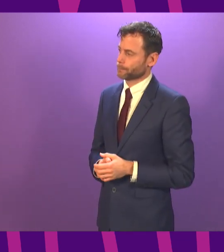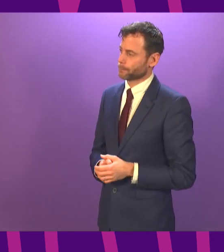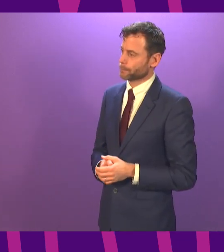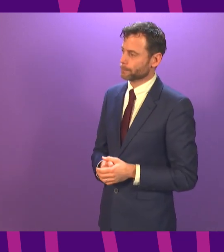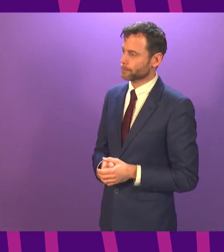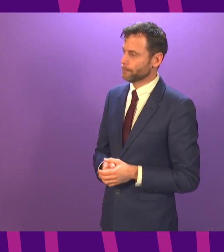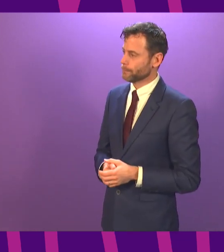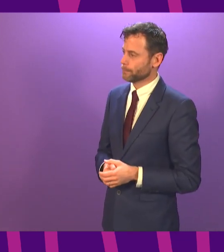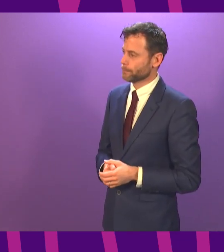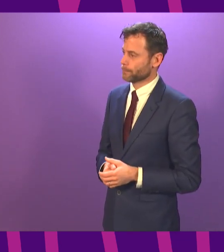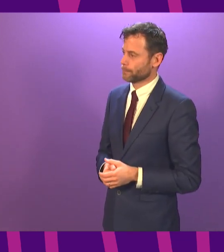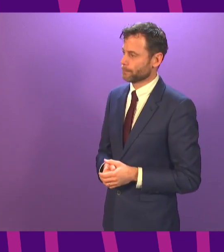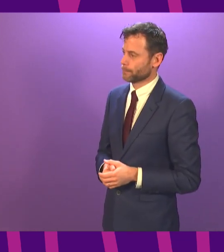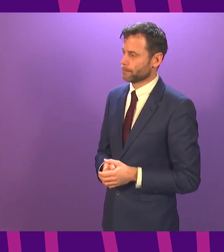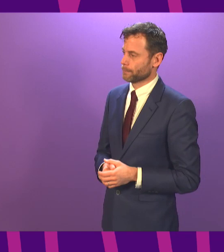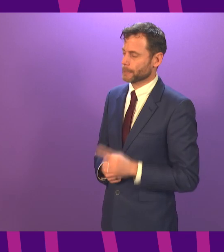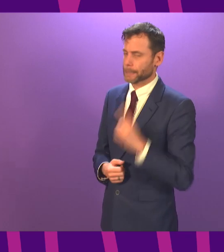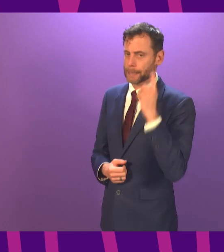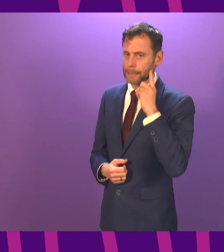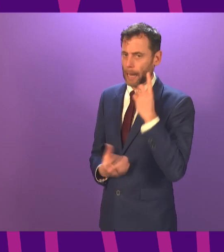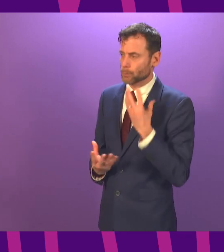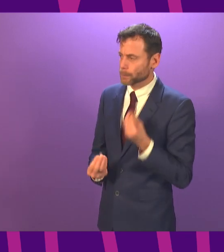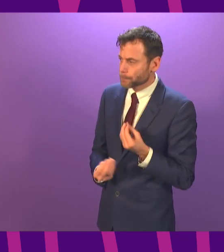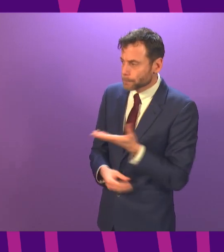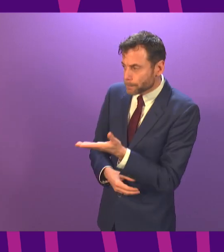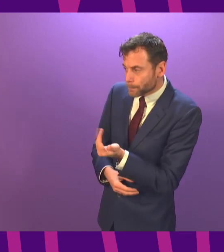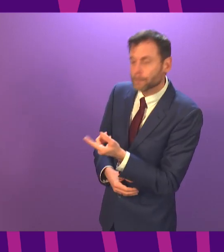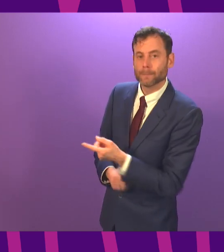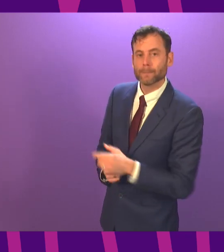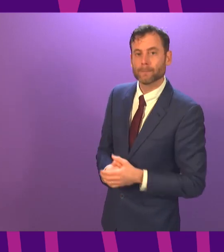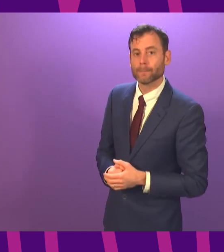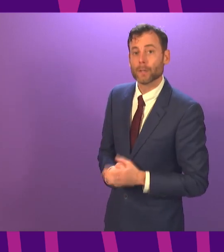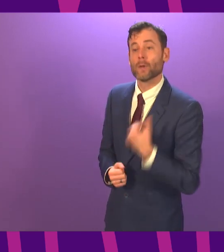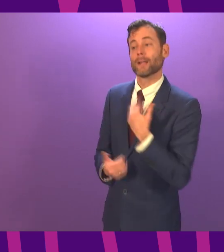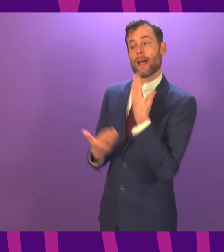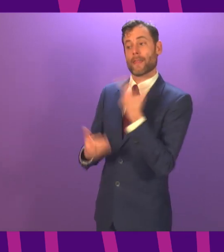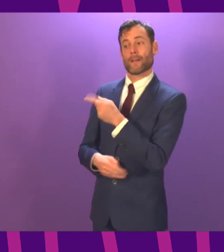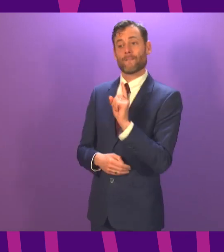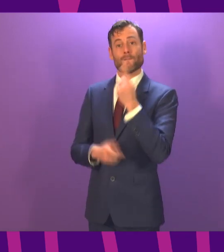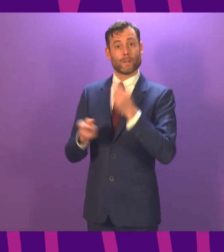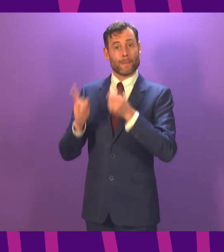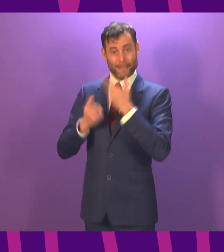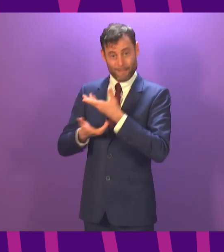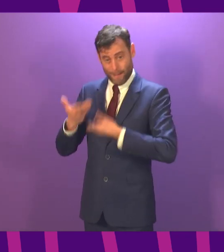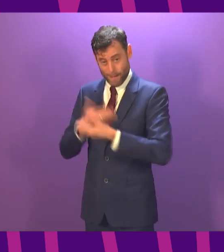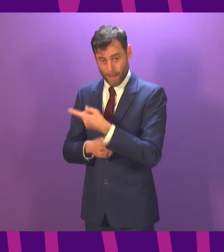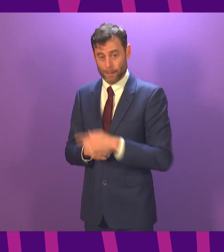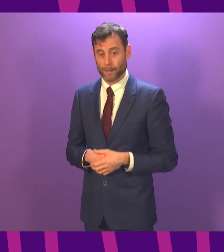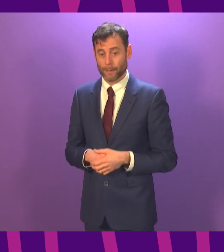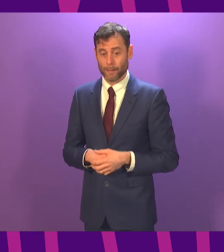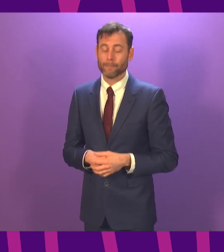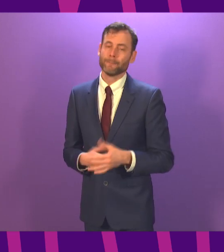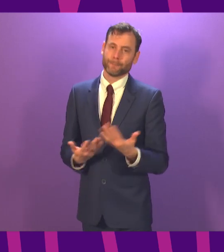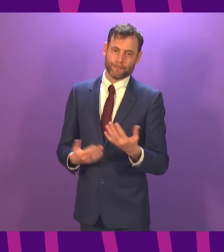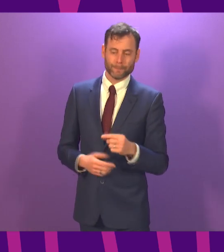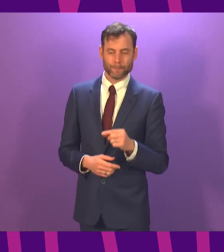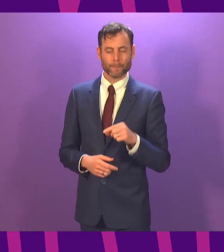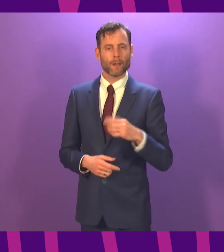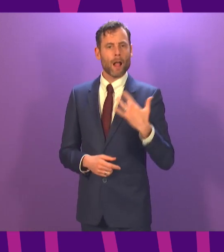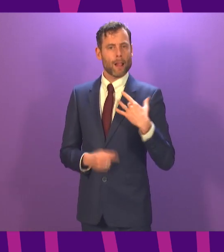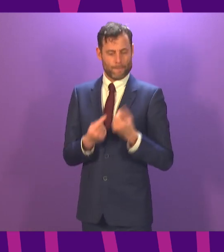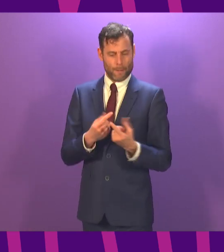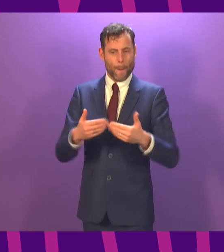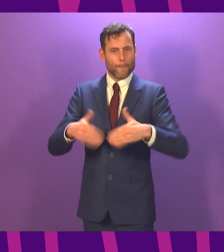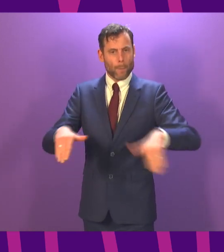Rachael Hamilton: For many people in communities along the border—such